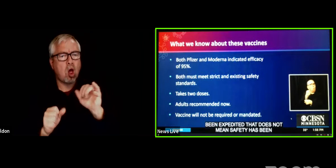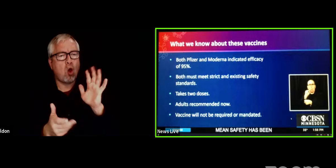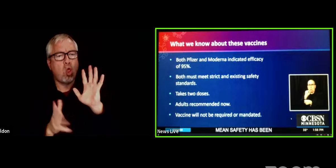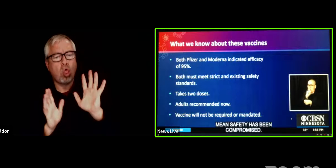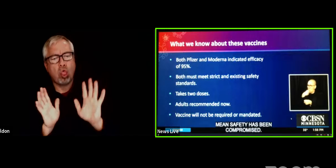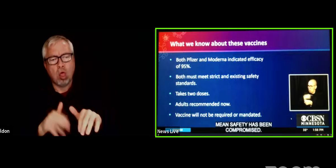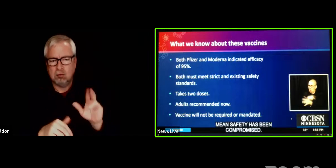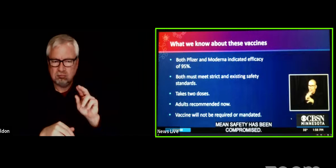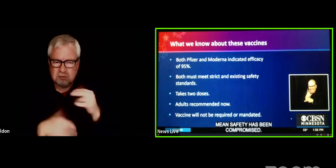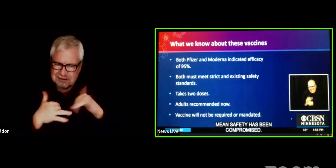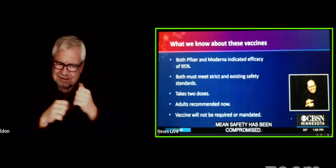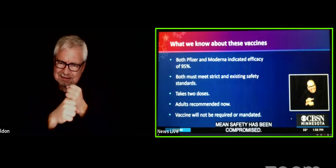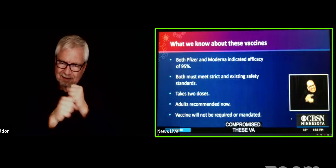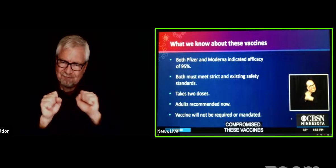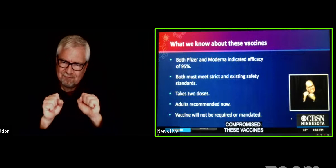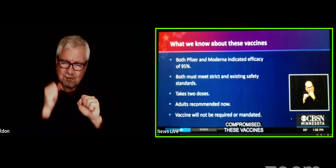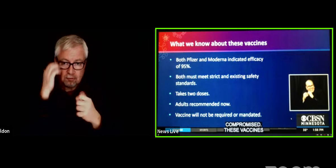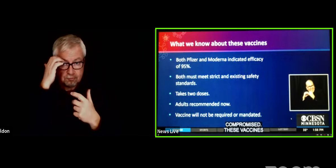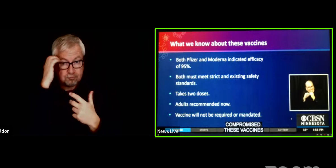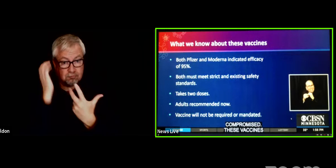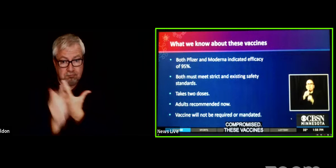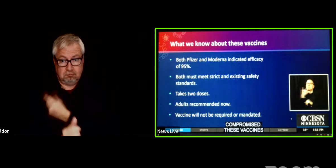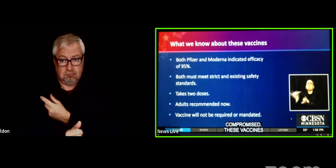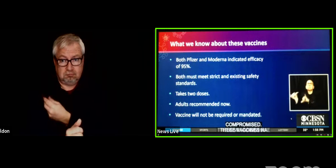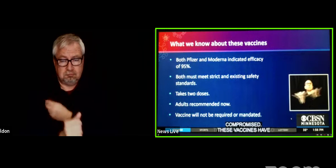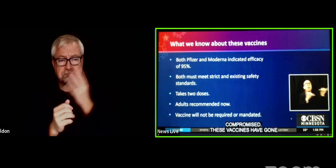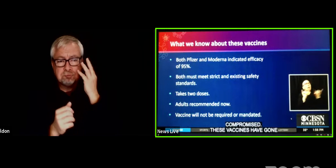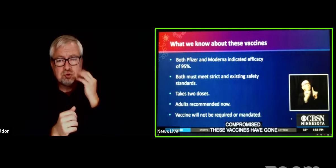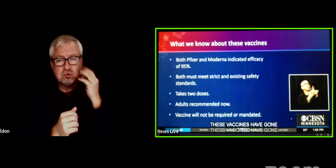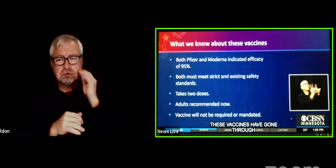CLINICAL TRIALS THAT WE EXPECT FROM ALL OF THE VACCINES THAT